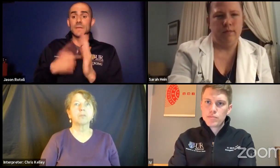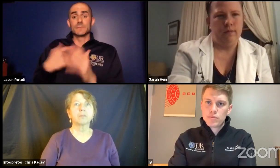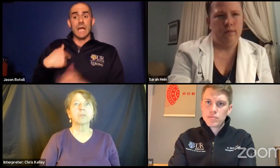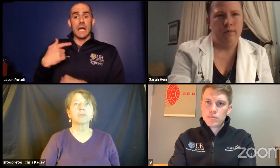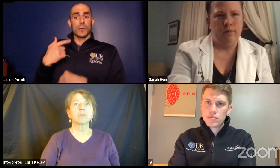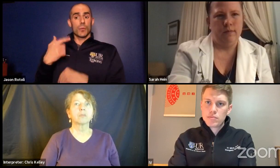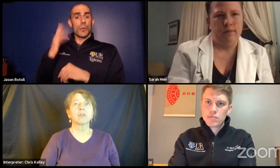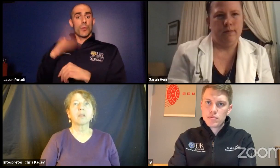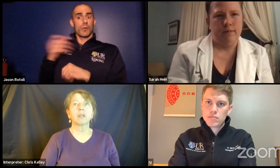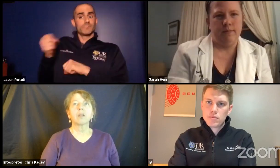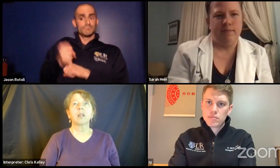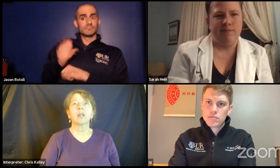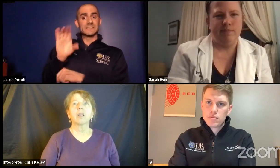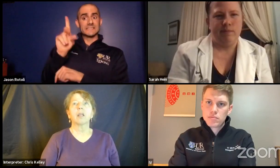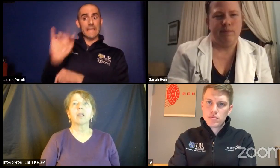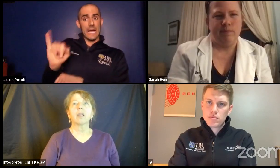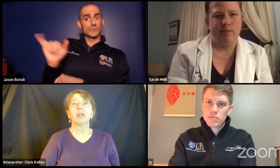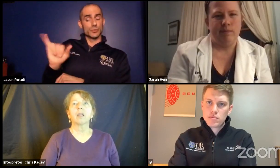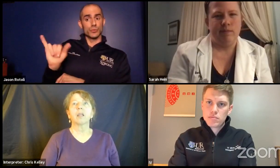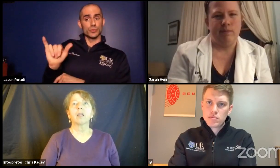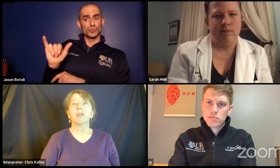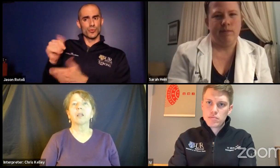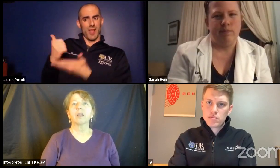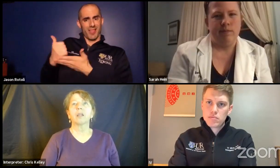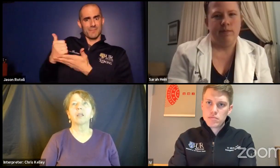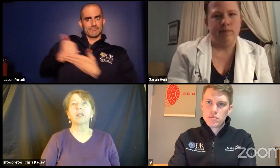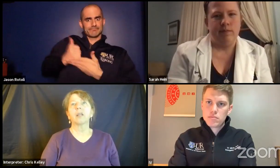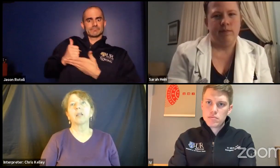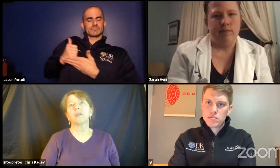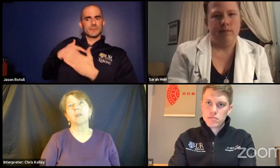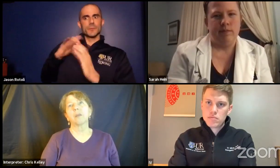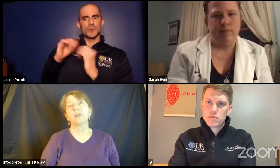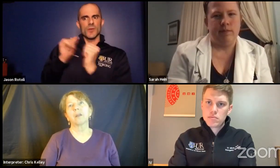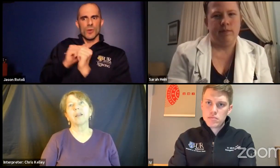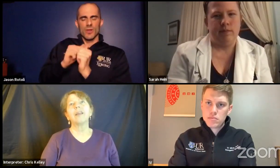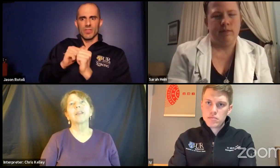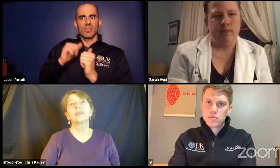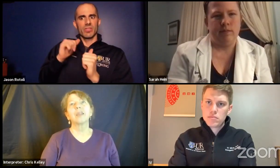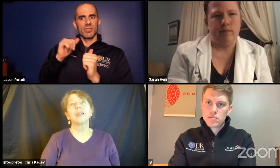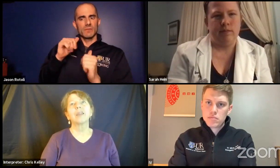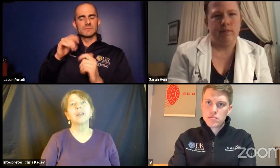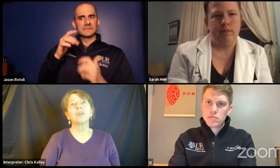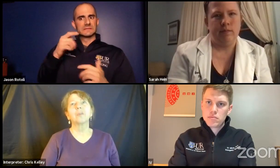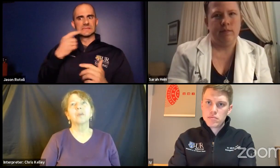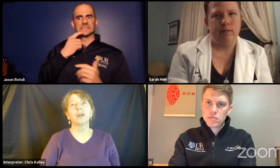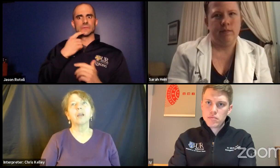"live" ingts ter. But it really depends on the hospital and the region itself.